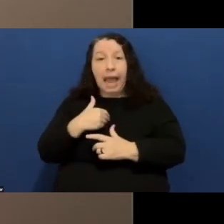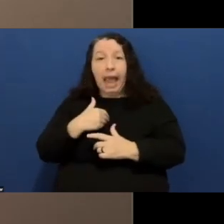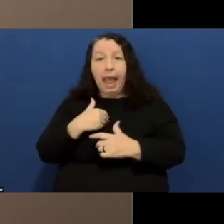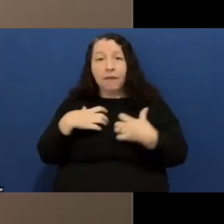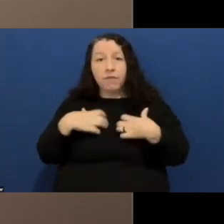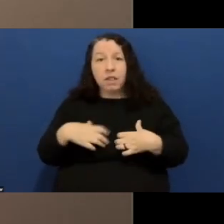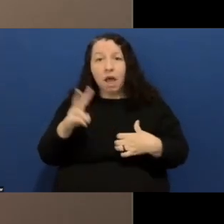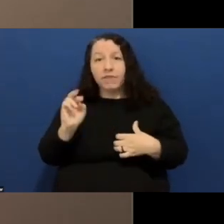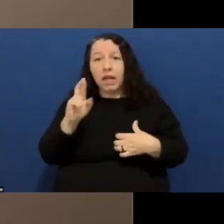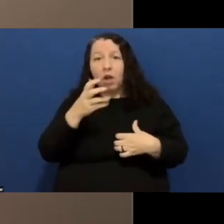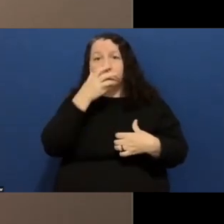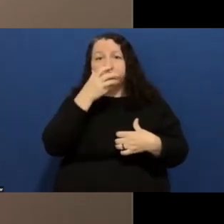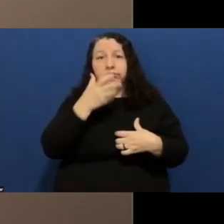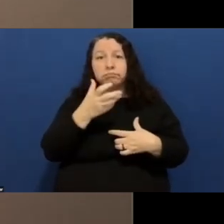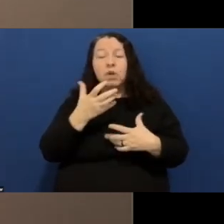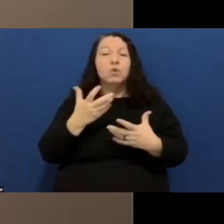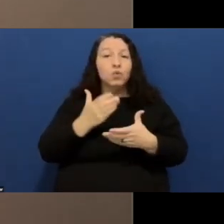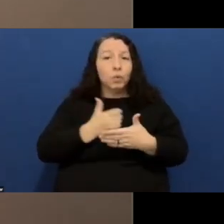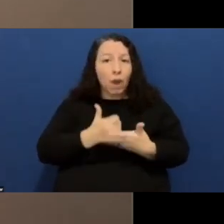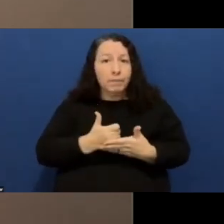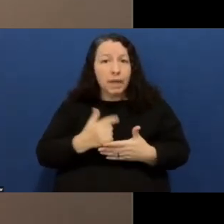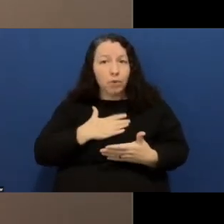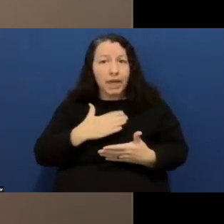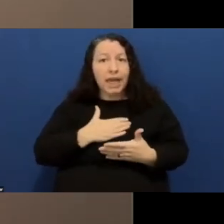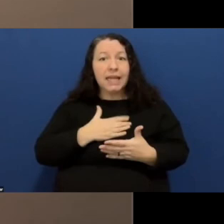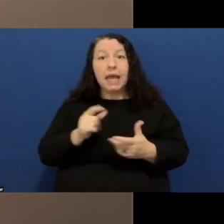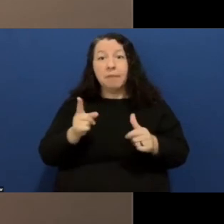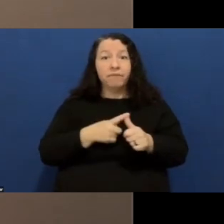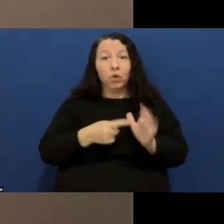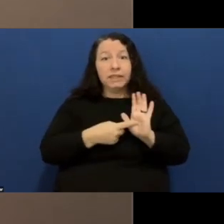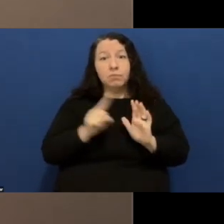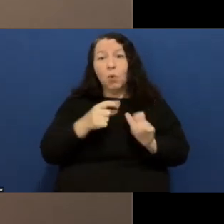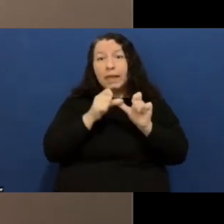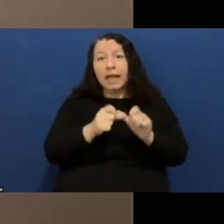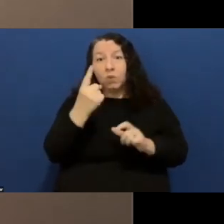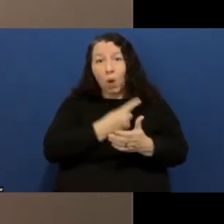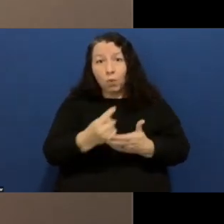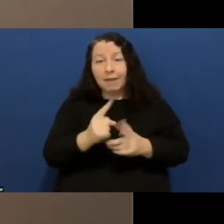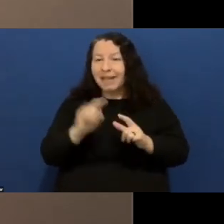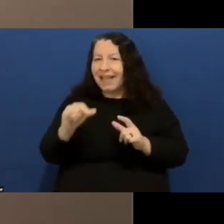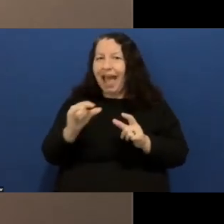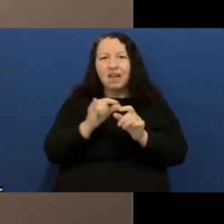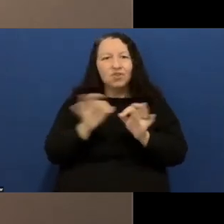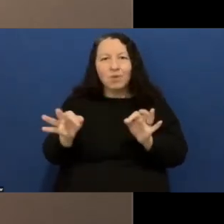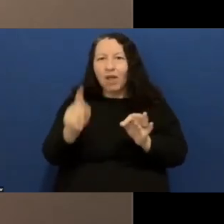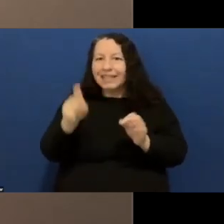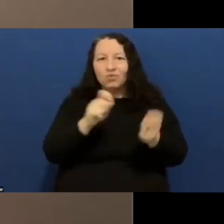on a ventilator and my original symptoms only lasted one week. This terminology needs to